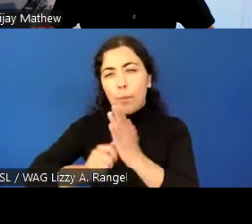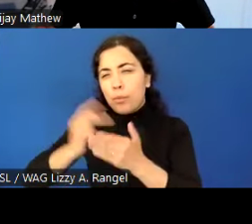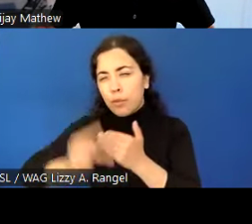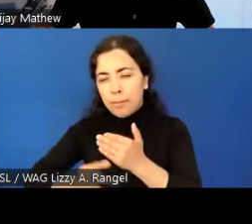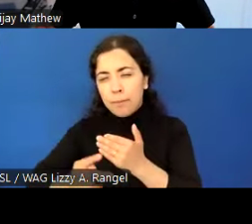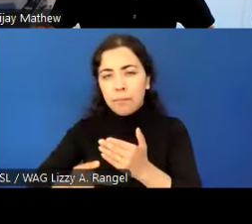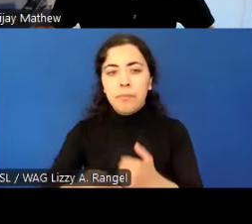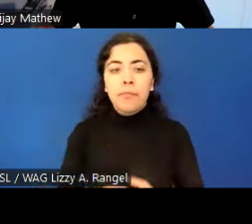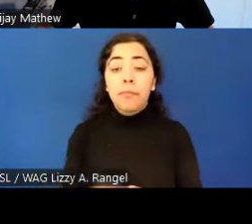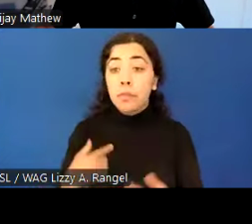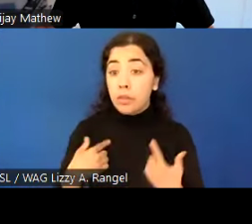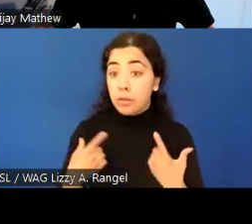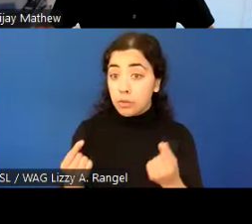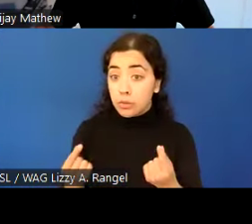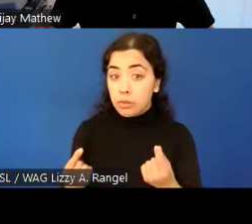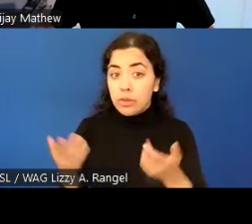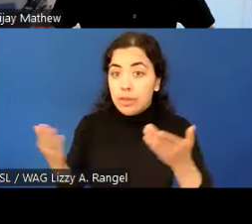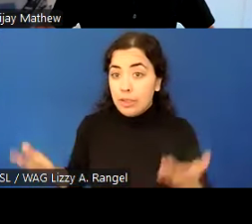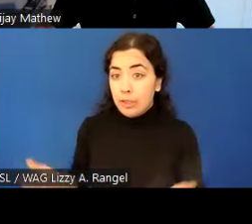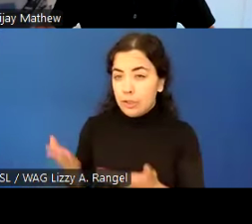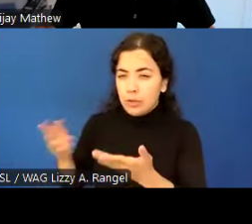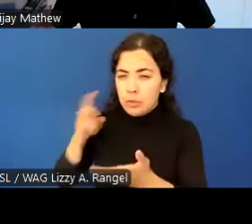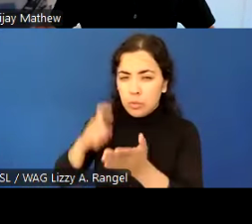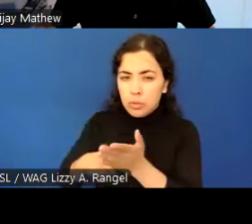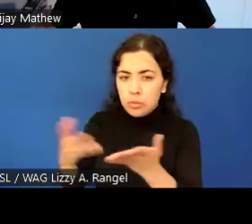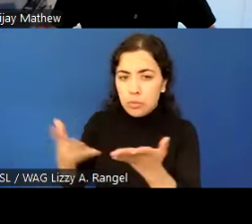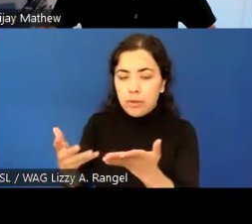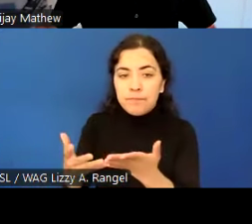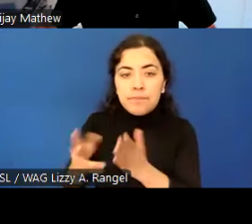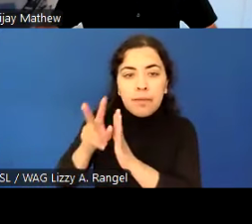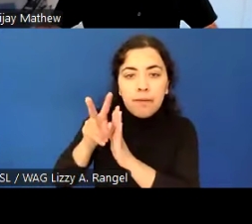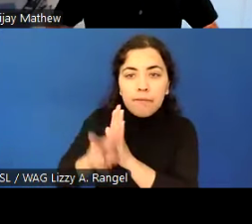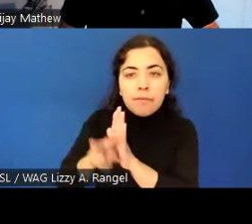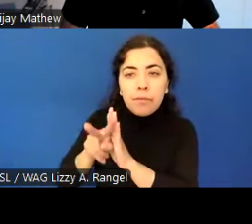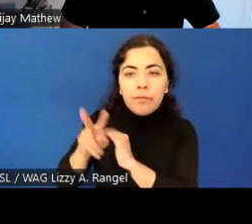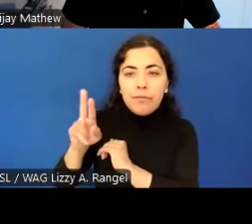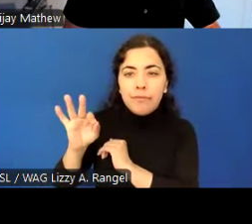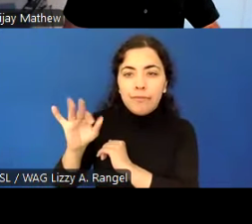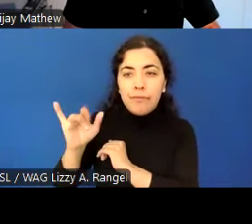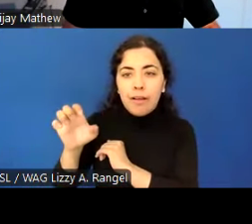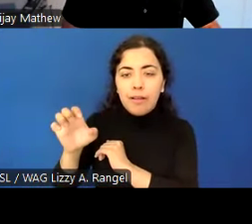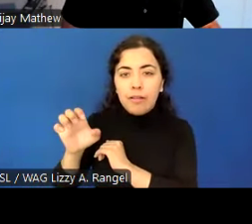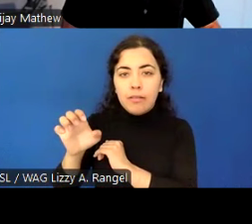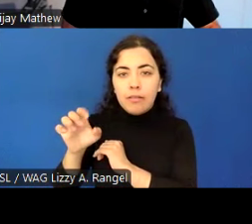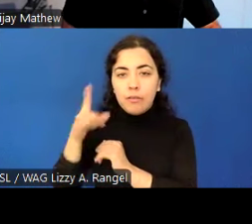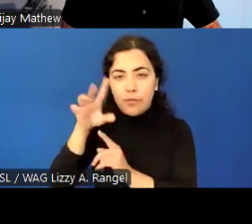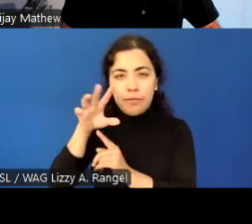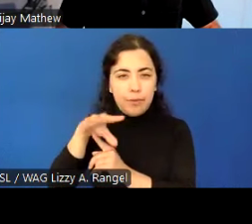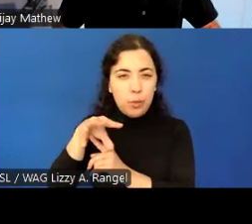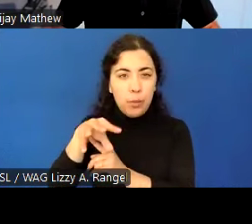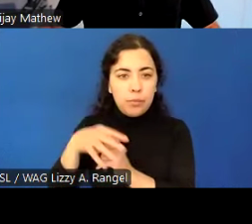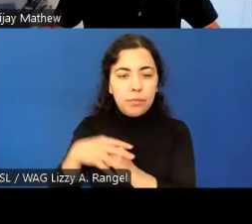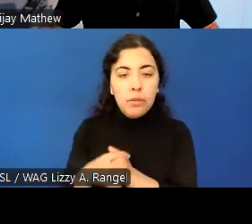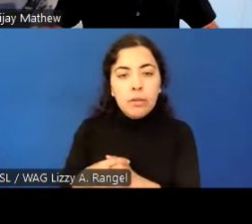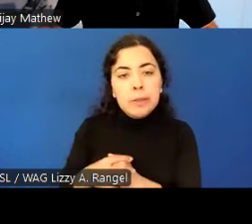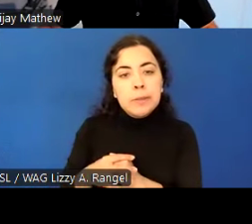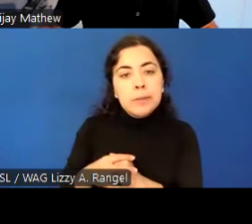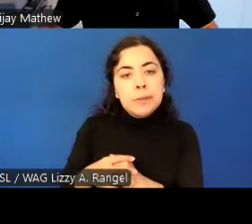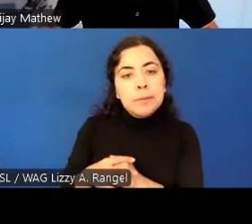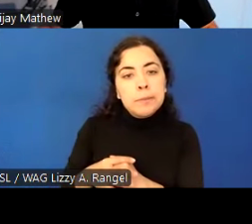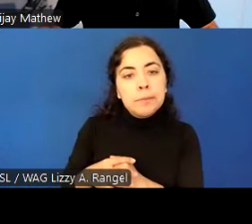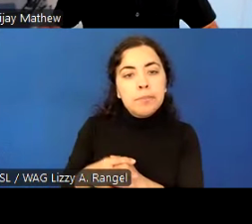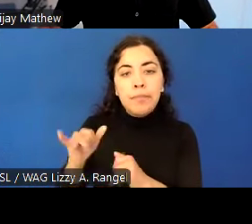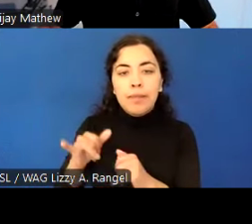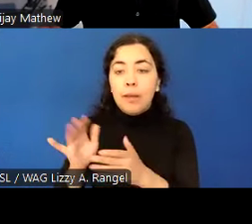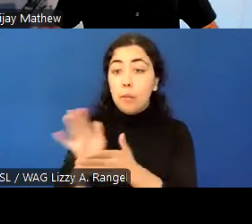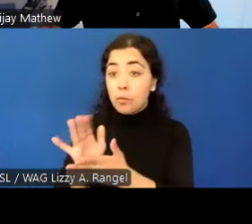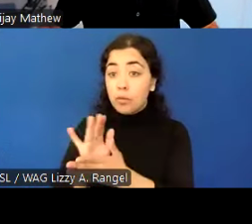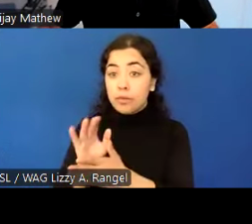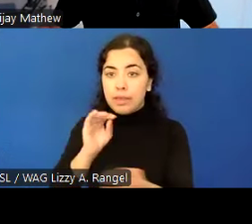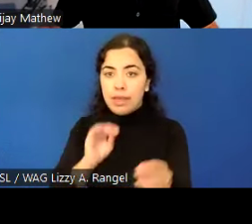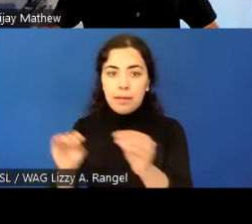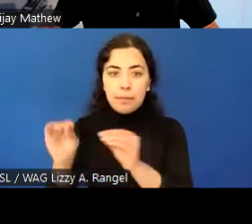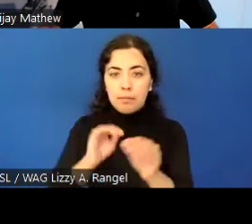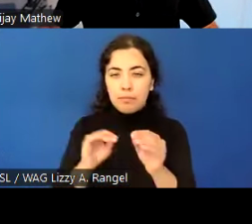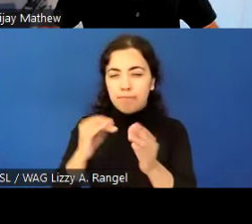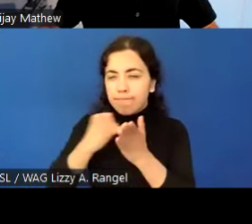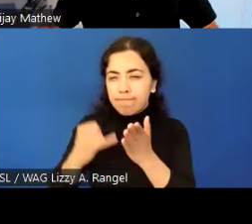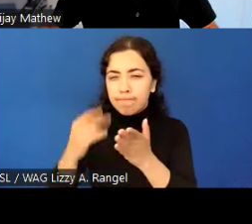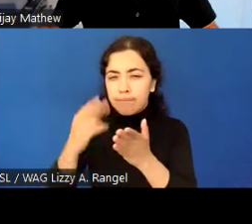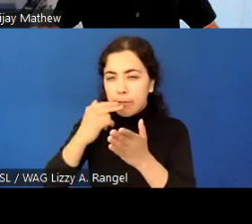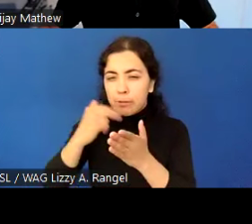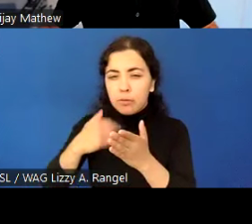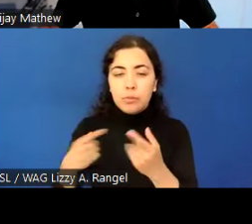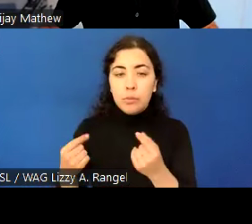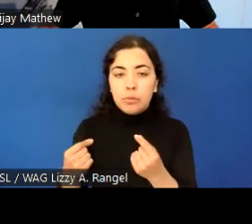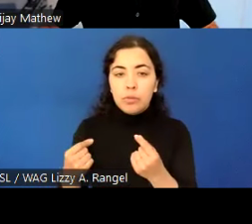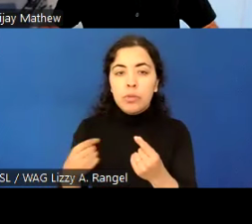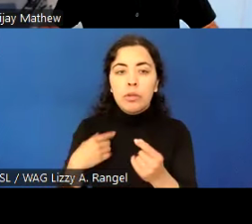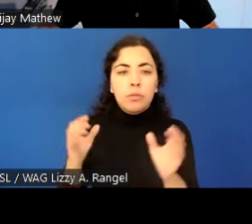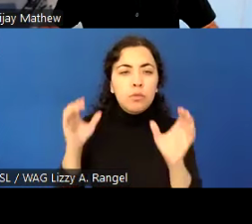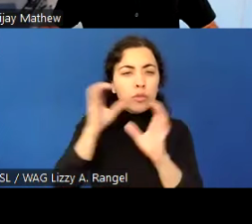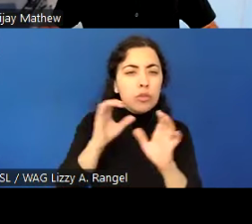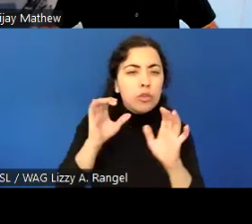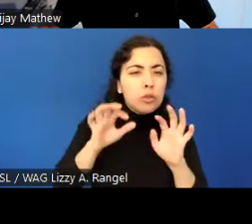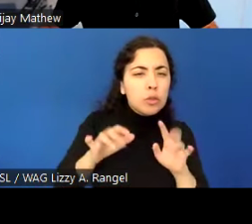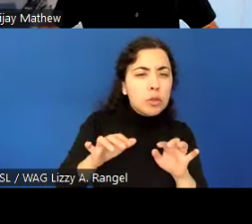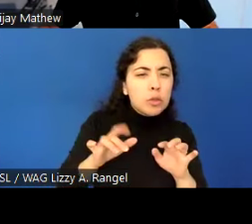I have a video file of an animation movie that I'm going to search on my computer